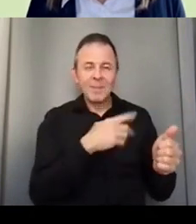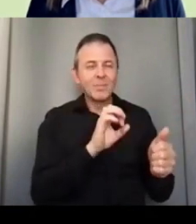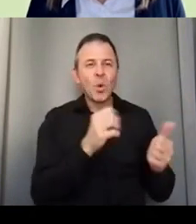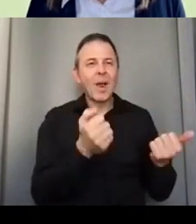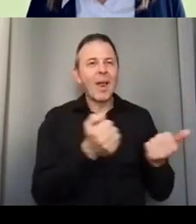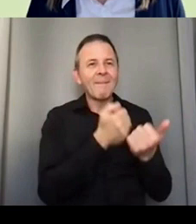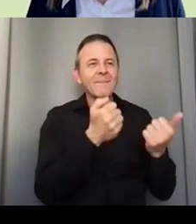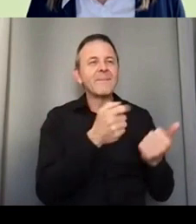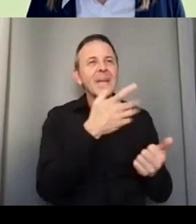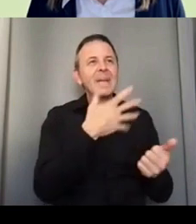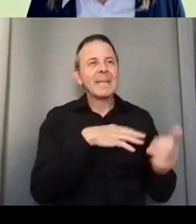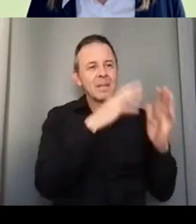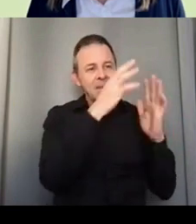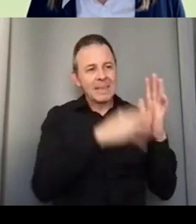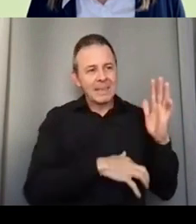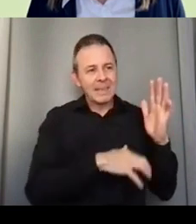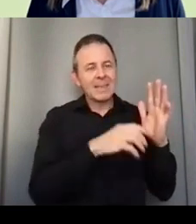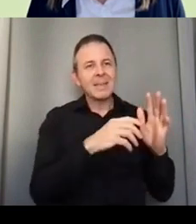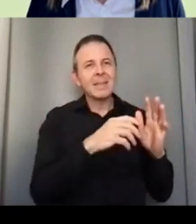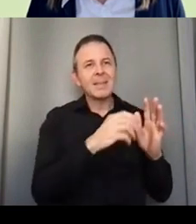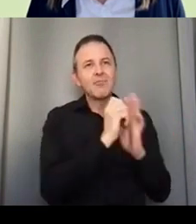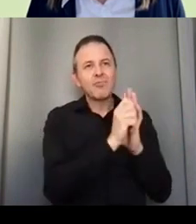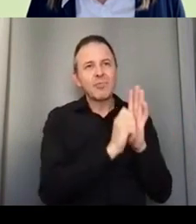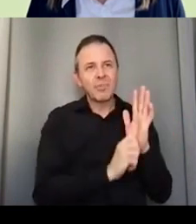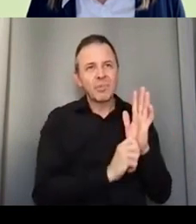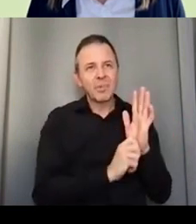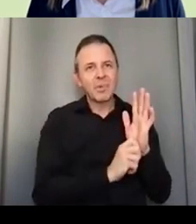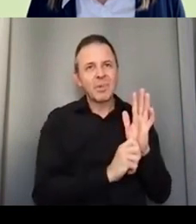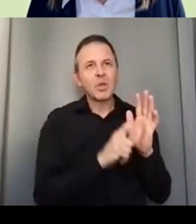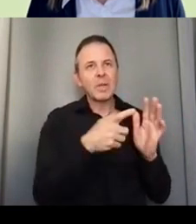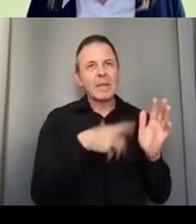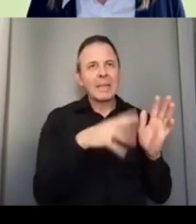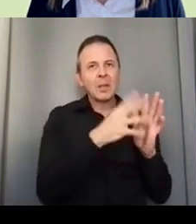to put them into the portal and do that every single time so get things in